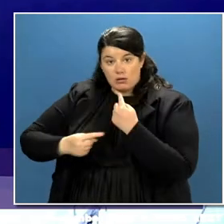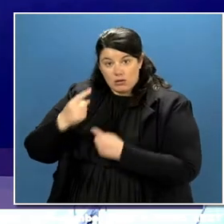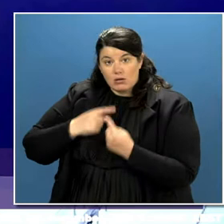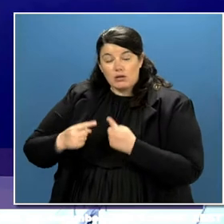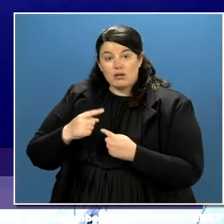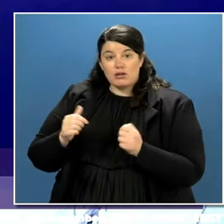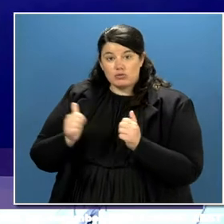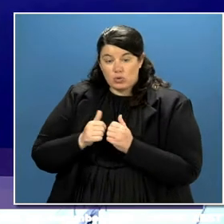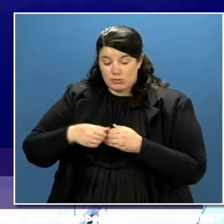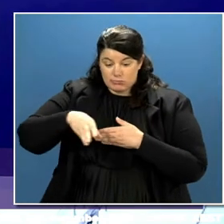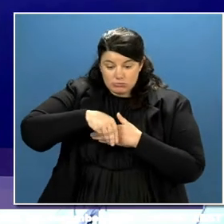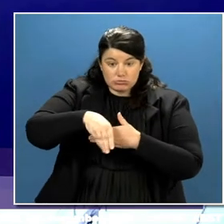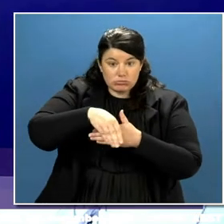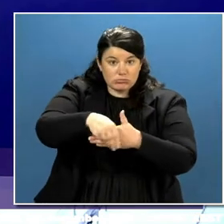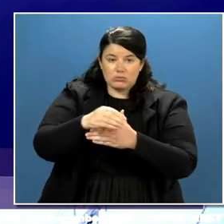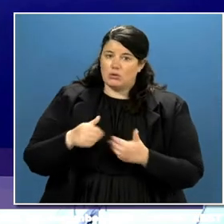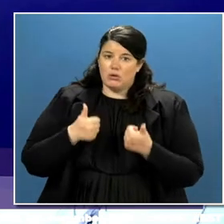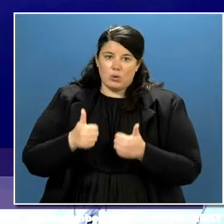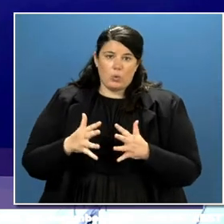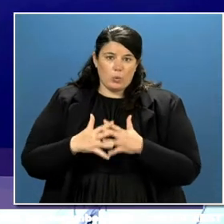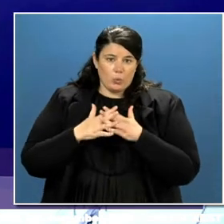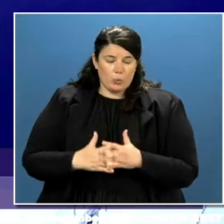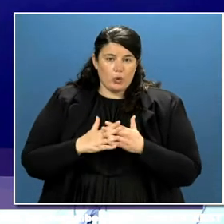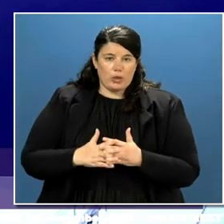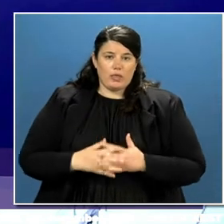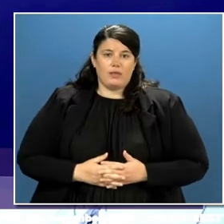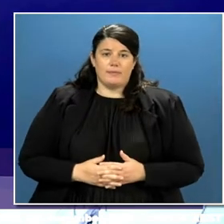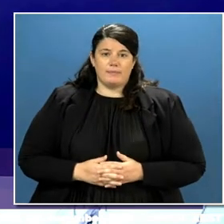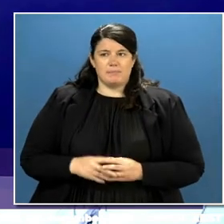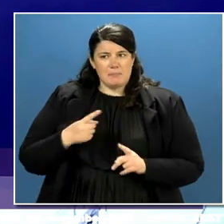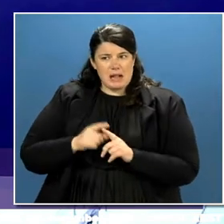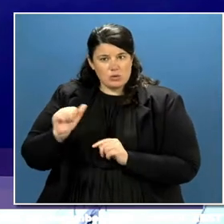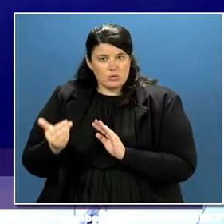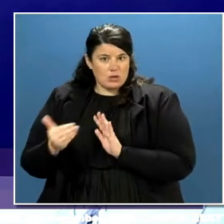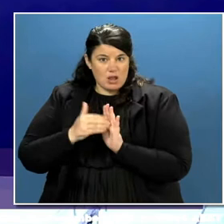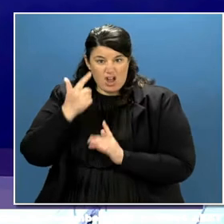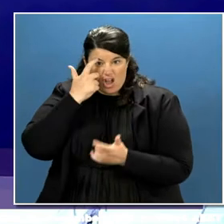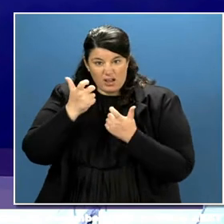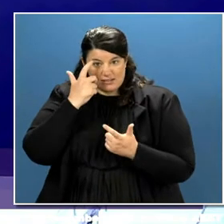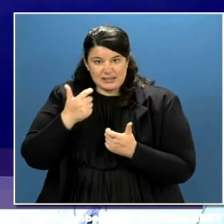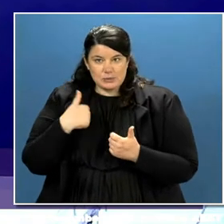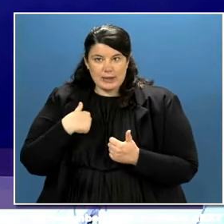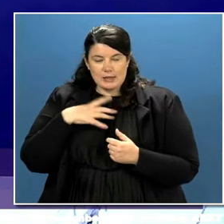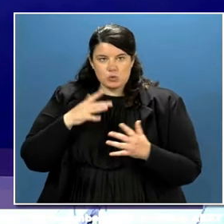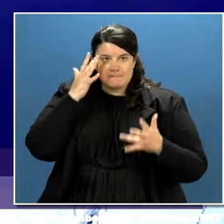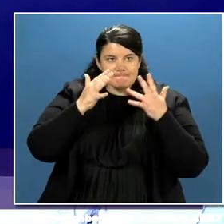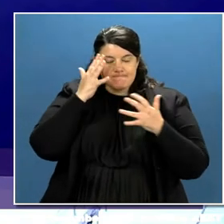provided us with, and the ideas that we will have to grapple with as we continue